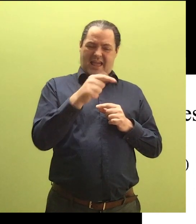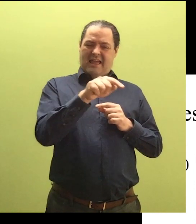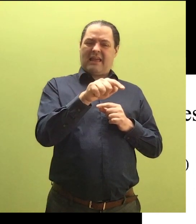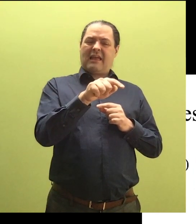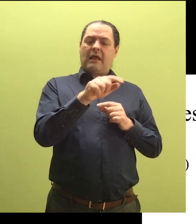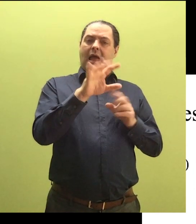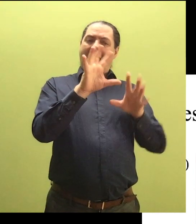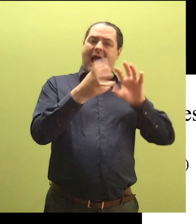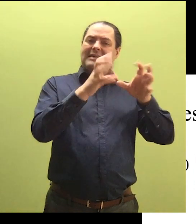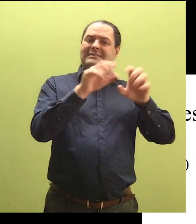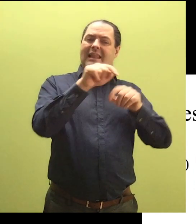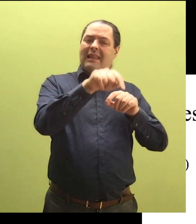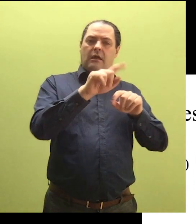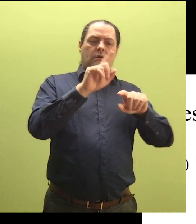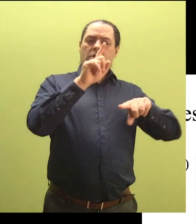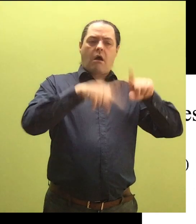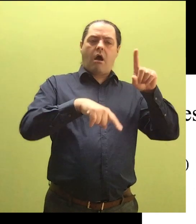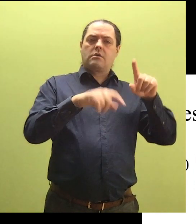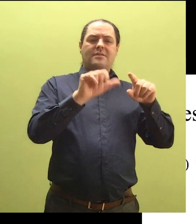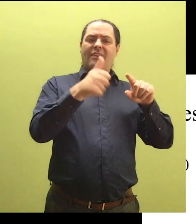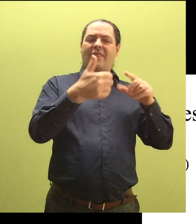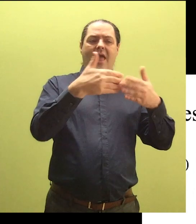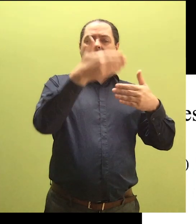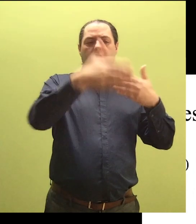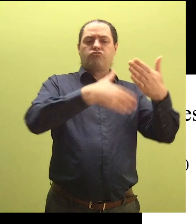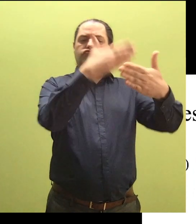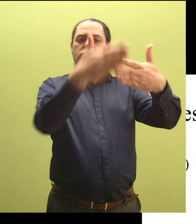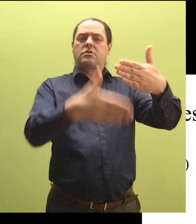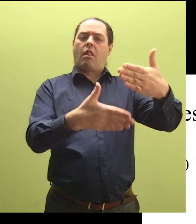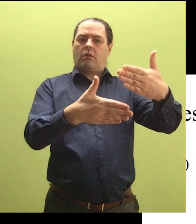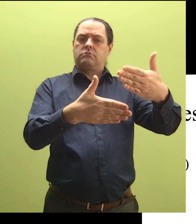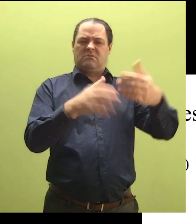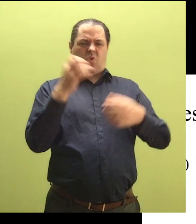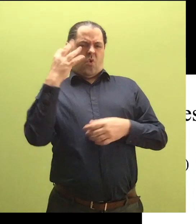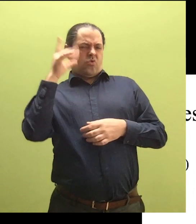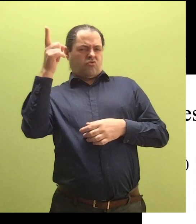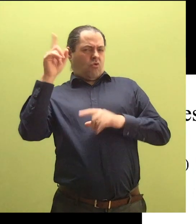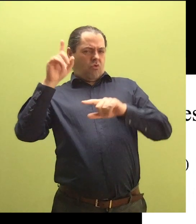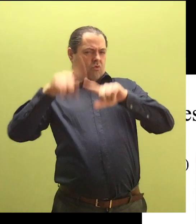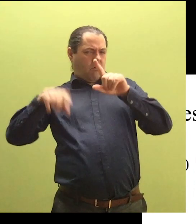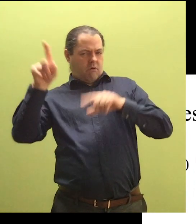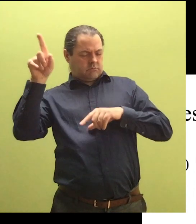handling classifier cannot be followed by what they consider a resultant state in Hong Kong Sign Language. And their